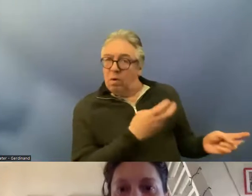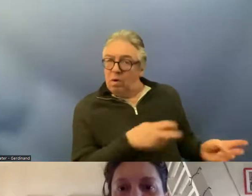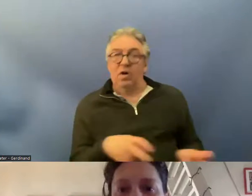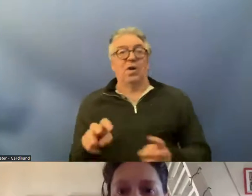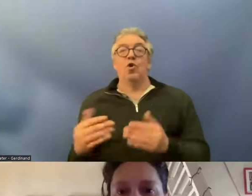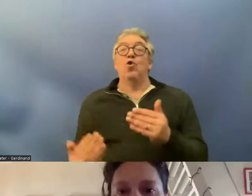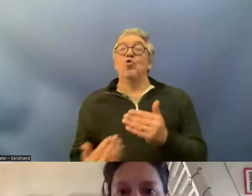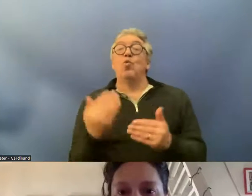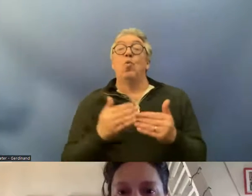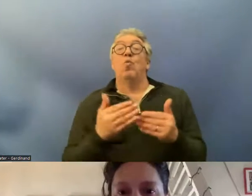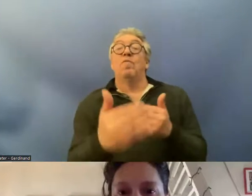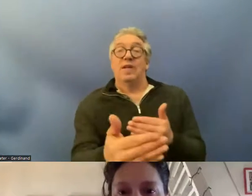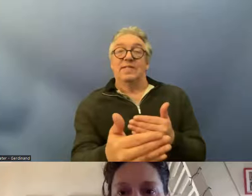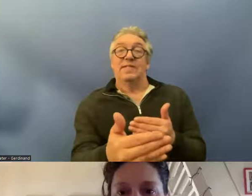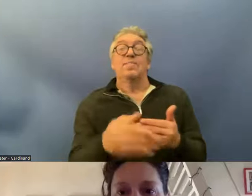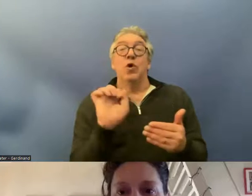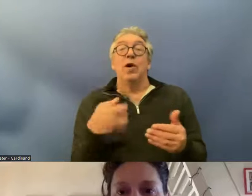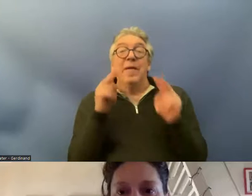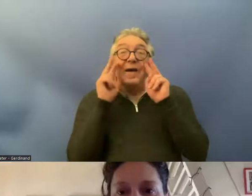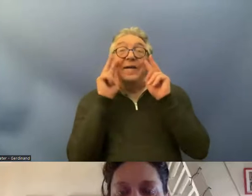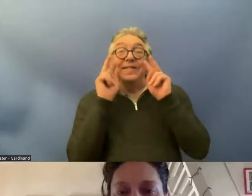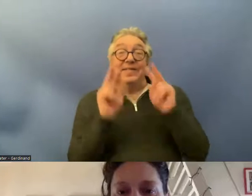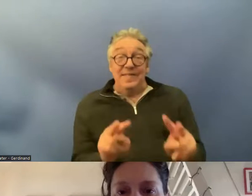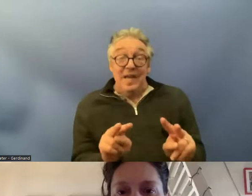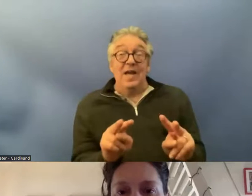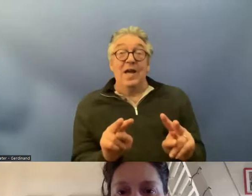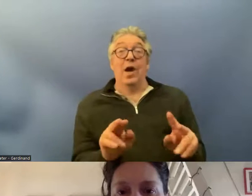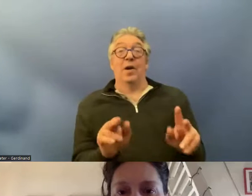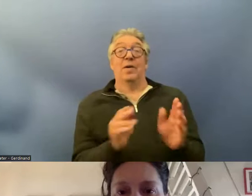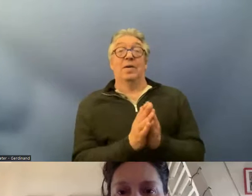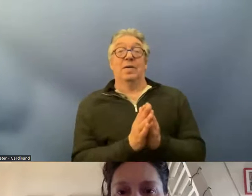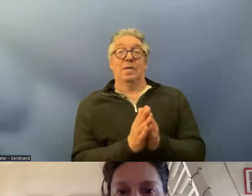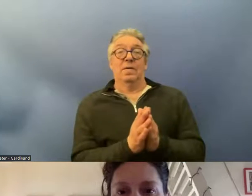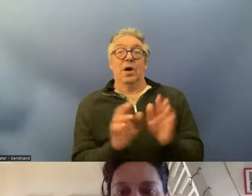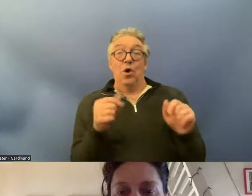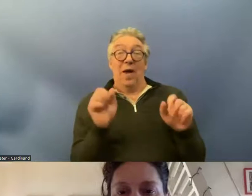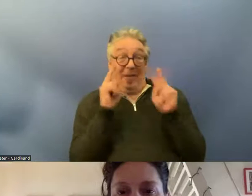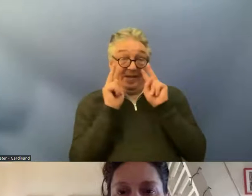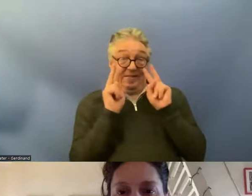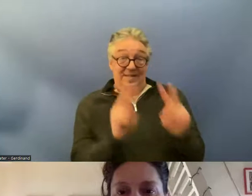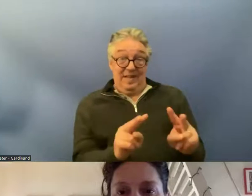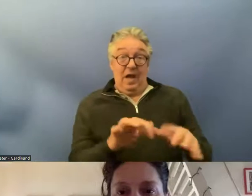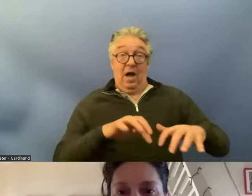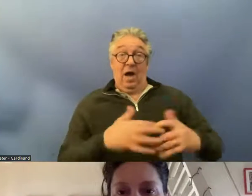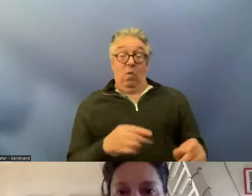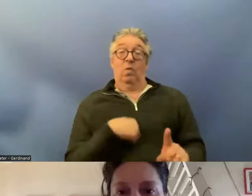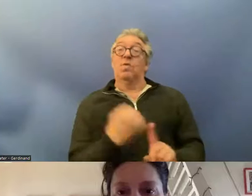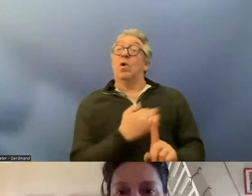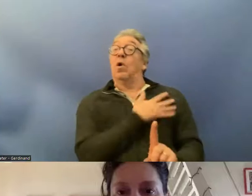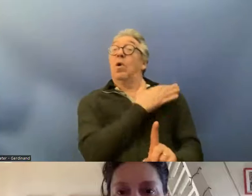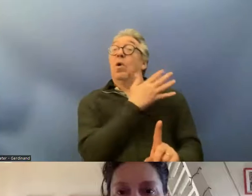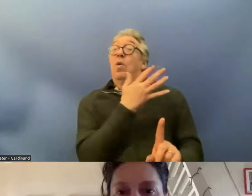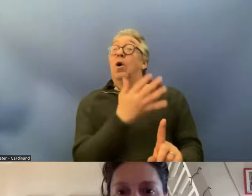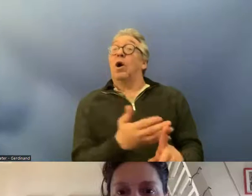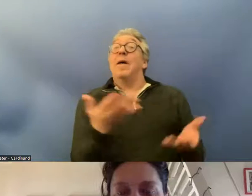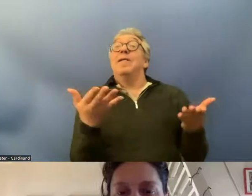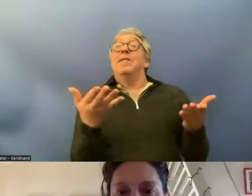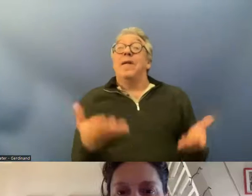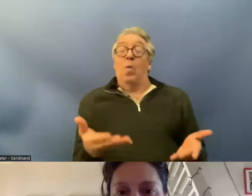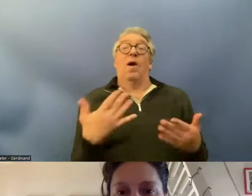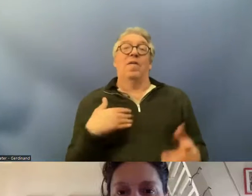where we're seeing how the efforts that we have put together are already impacting positively